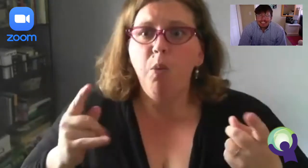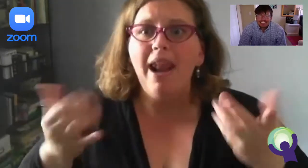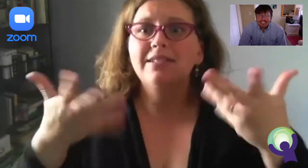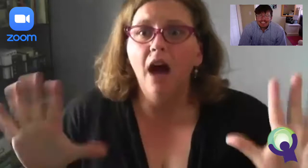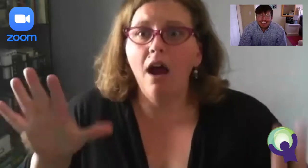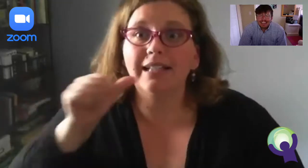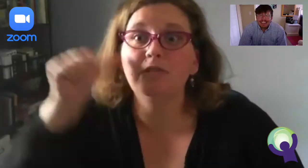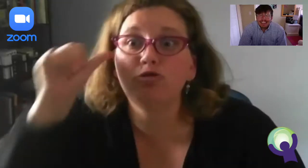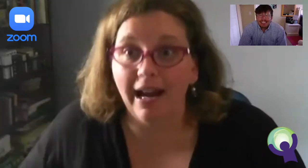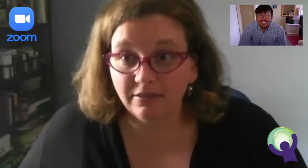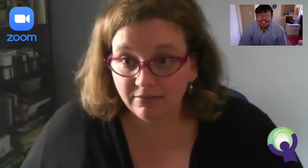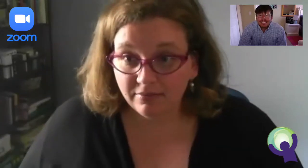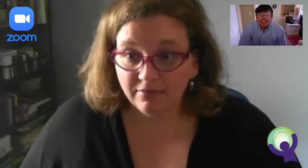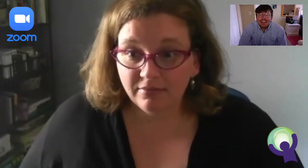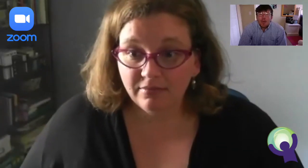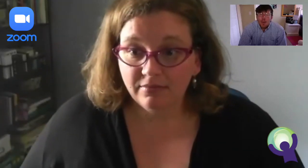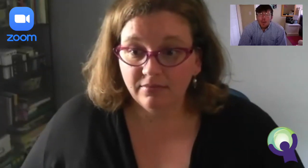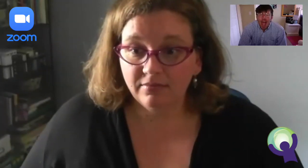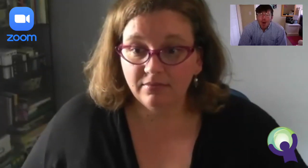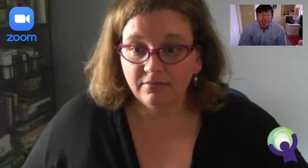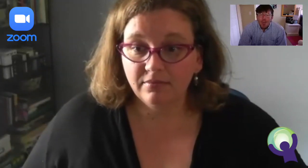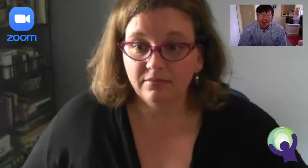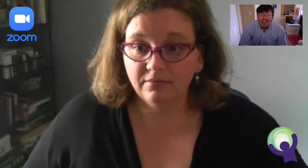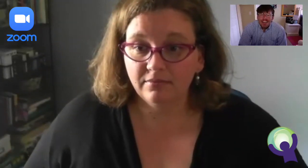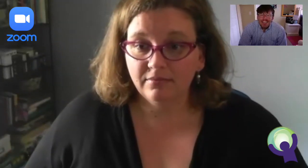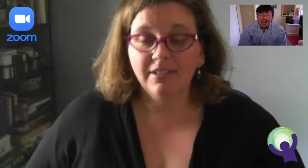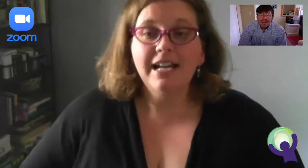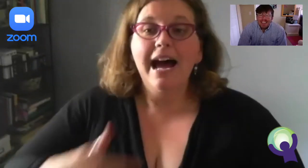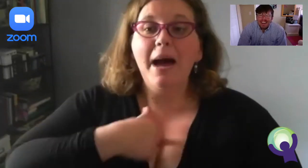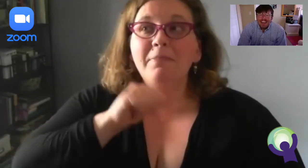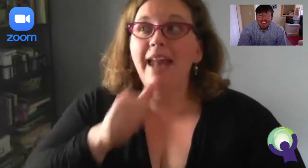Let's get this done, you know, I want things done like yesterday